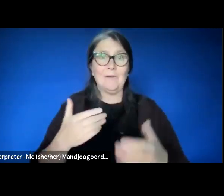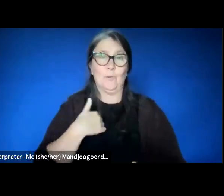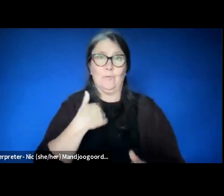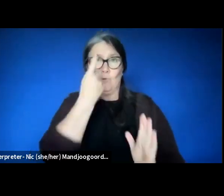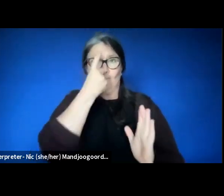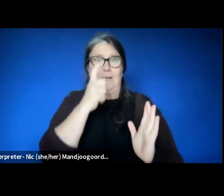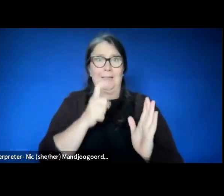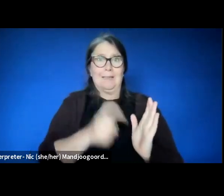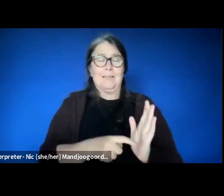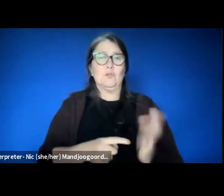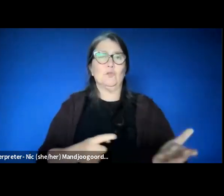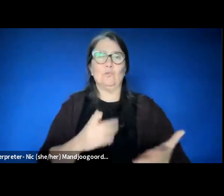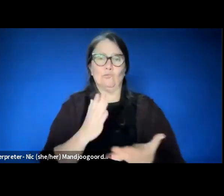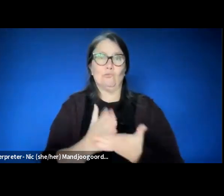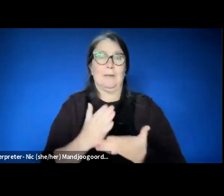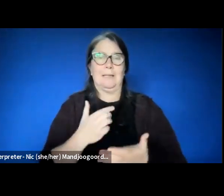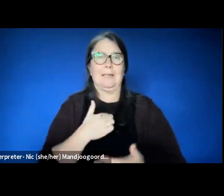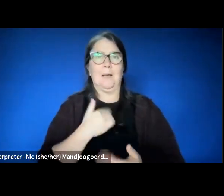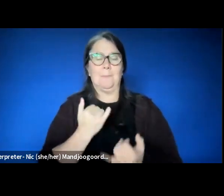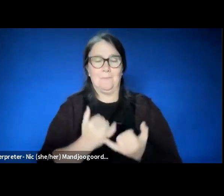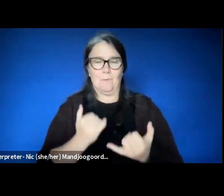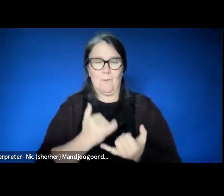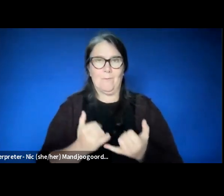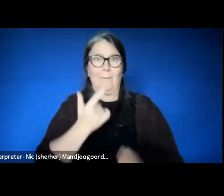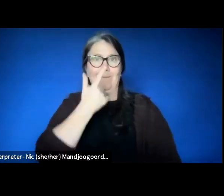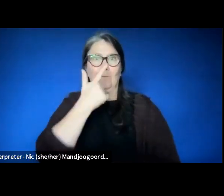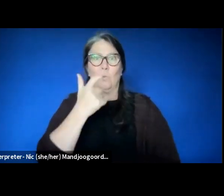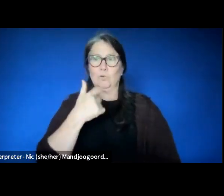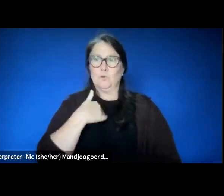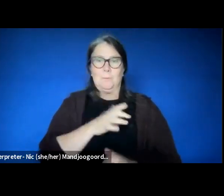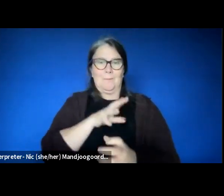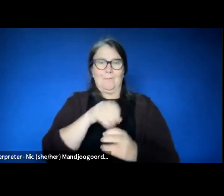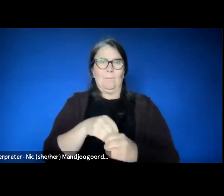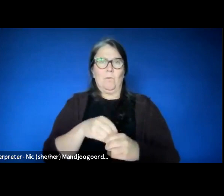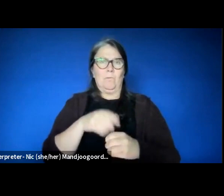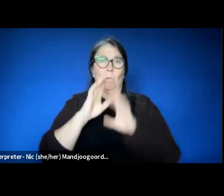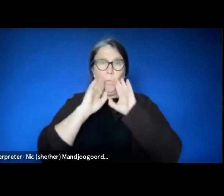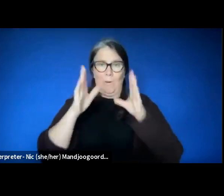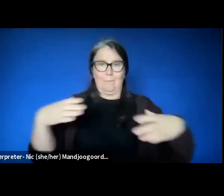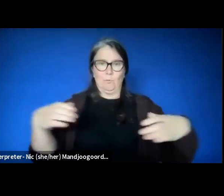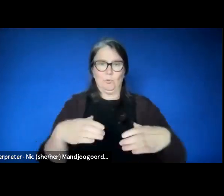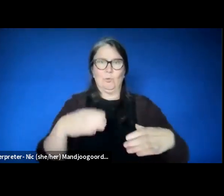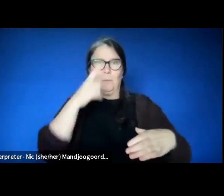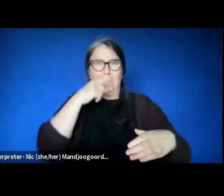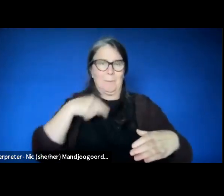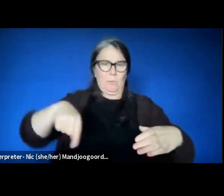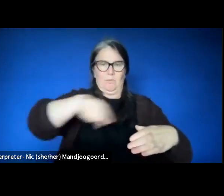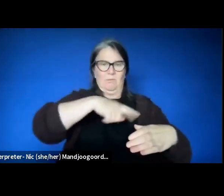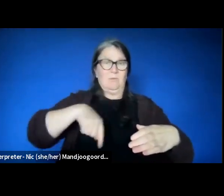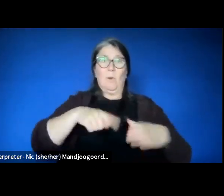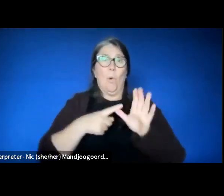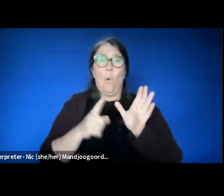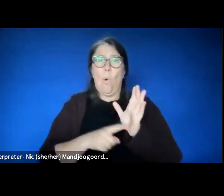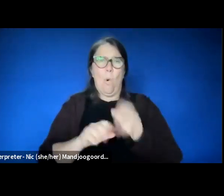for this for this award and recognize this award and recognition. um, it's um, it's a privilege to be among these incredible and inspiring group of people, I am